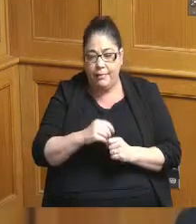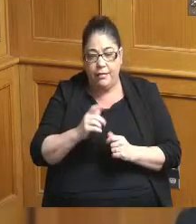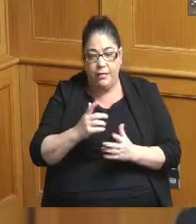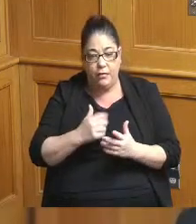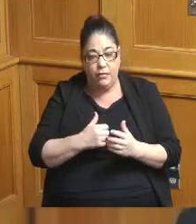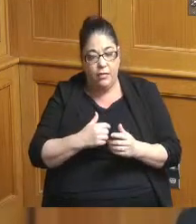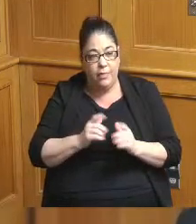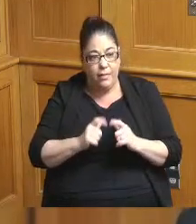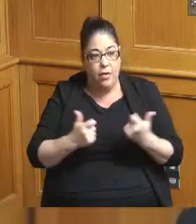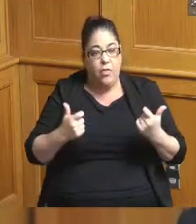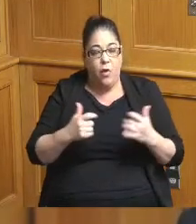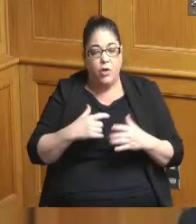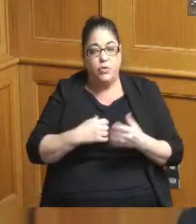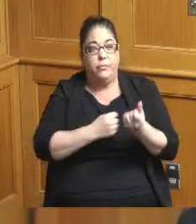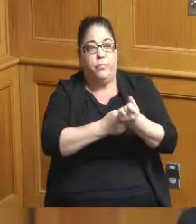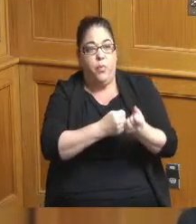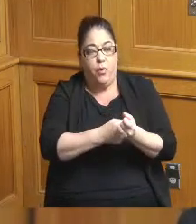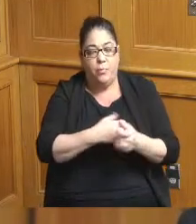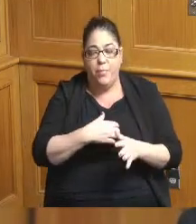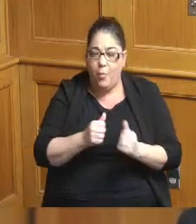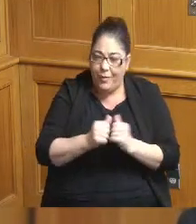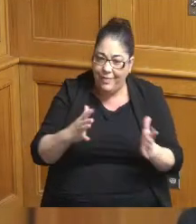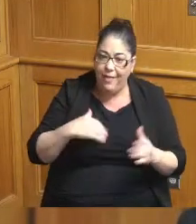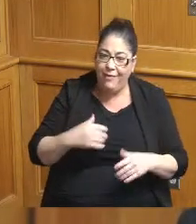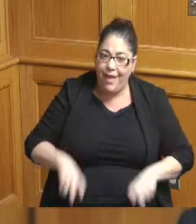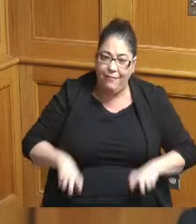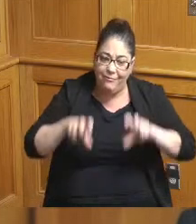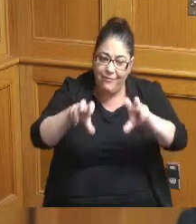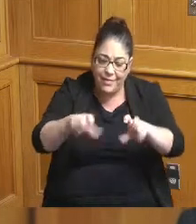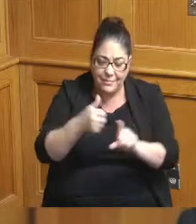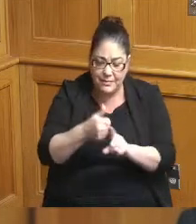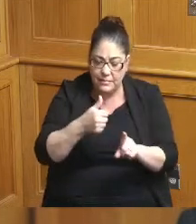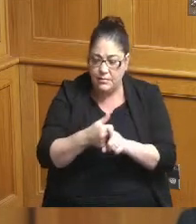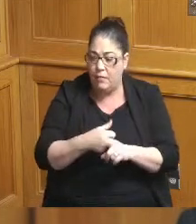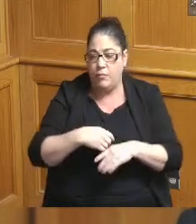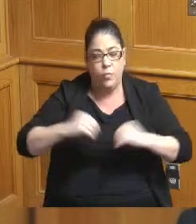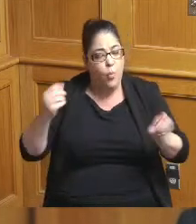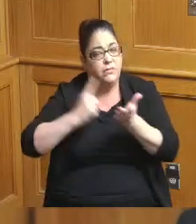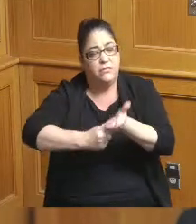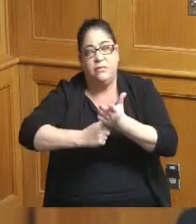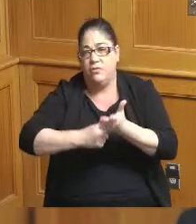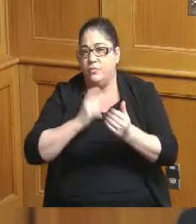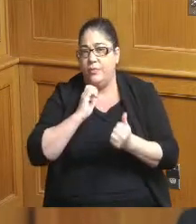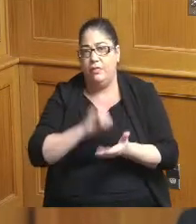make this investment because without it we don't have any conversation about the Convention Center